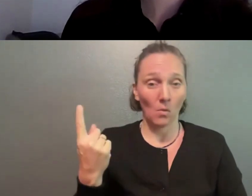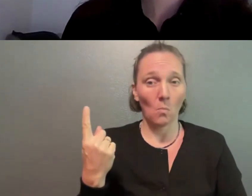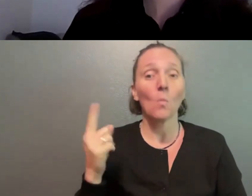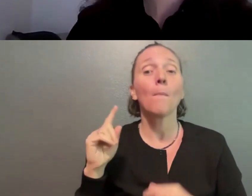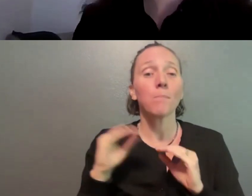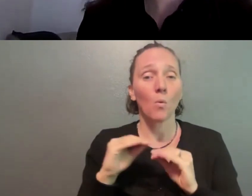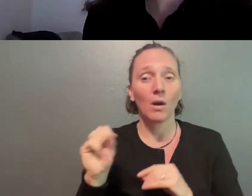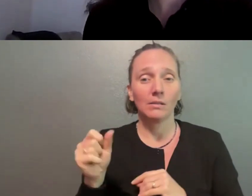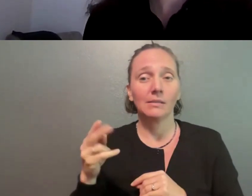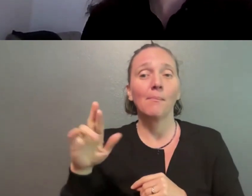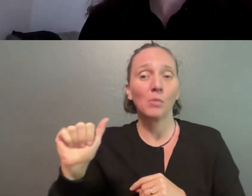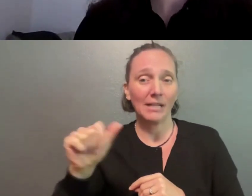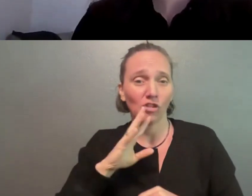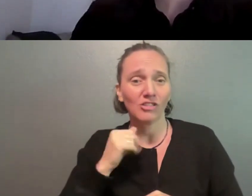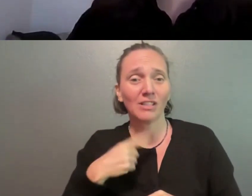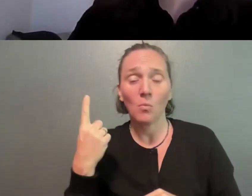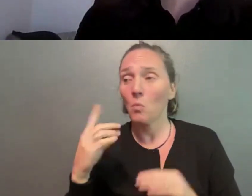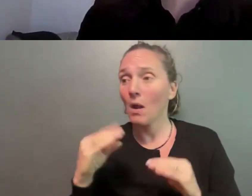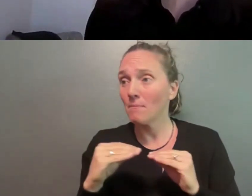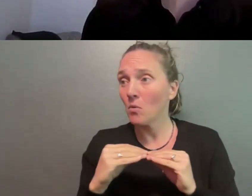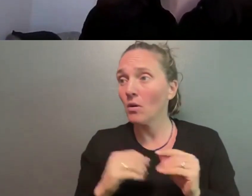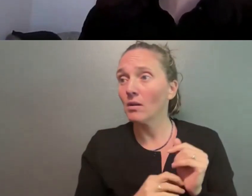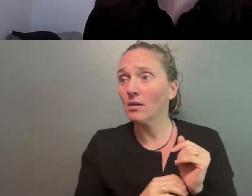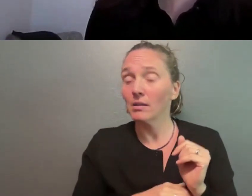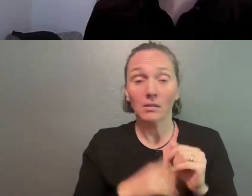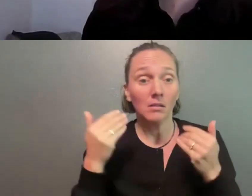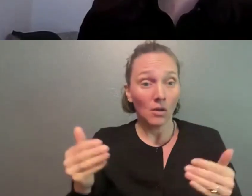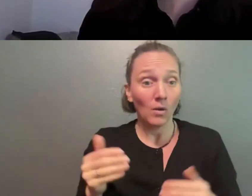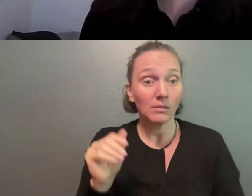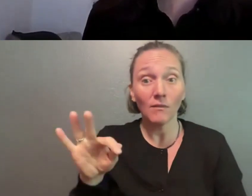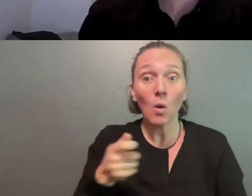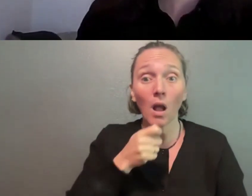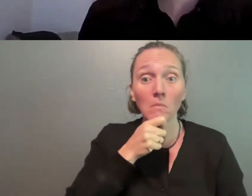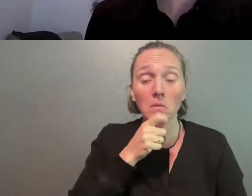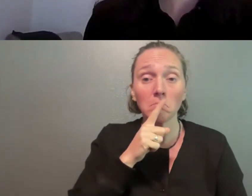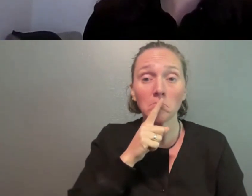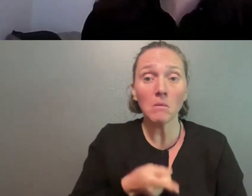So iisaaksiichaa, if you would like to unmute and go ahead and ask your question.